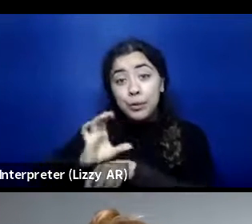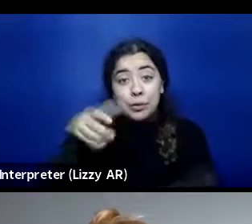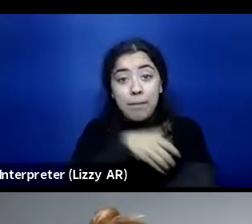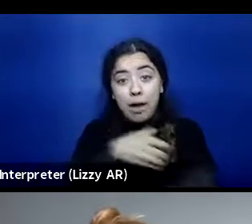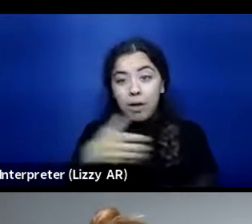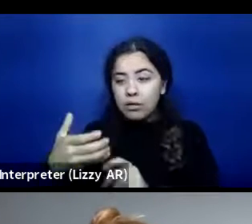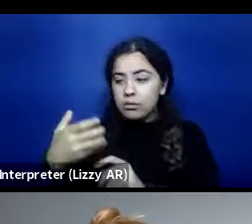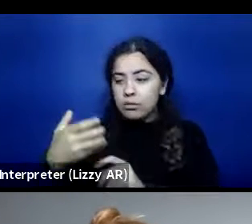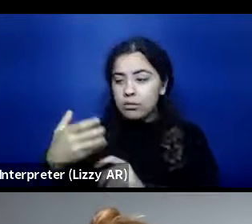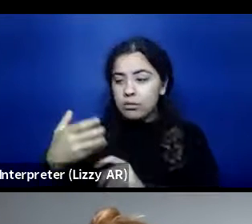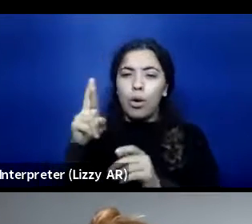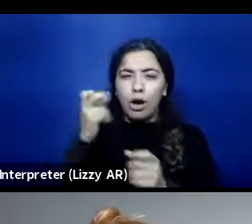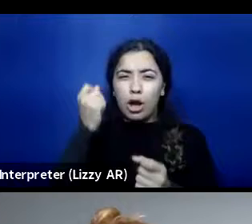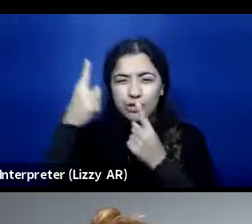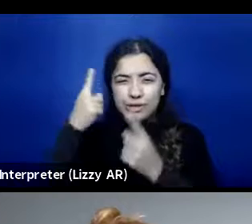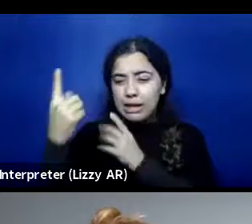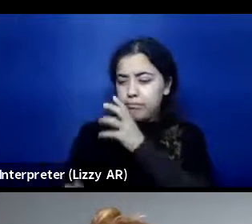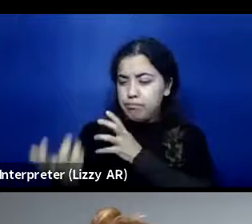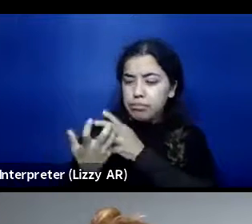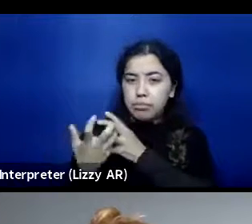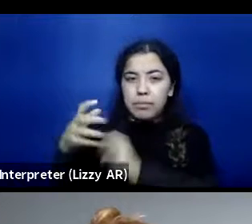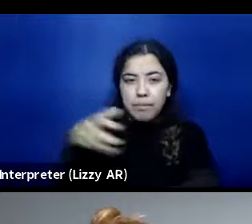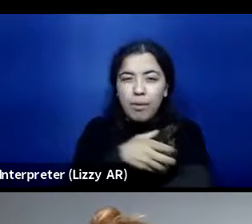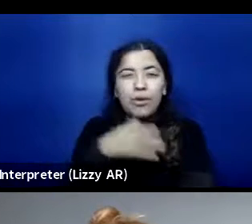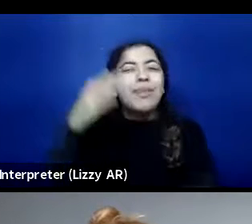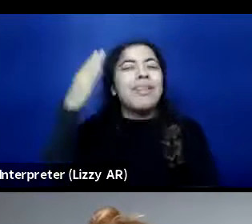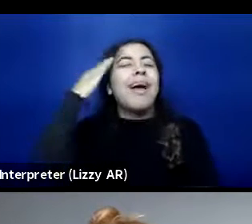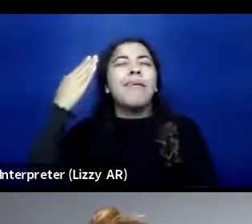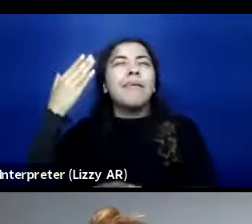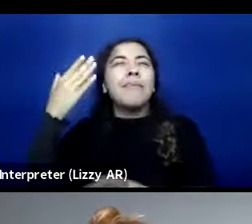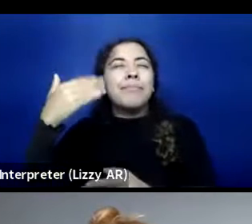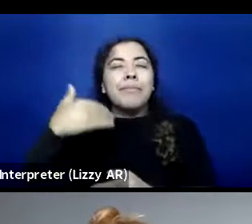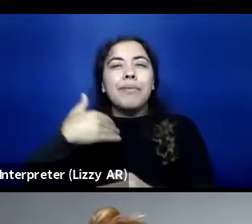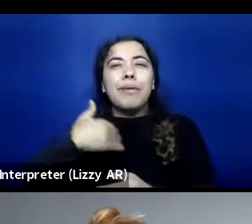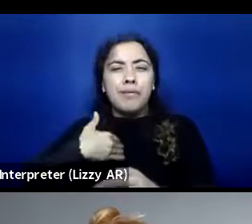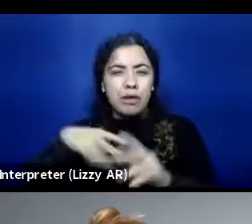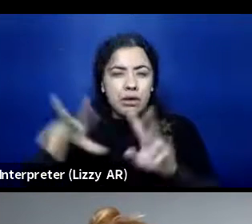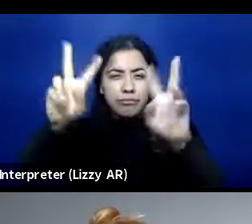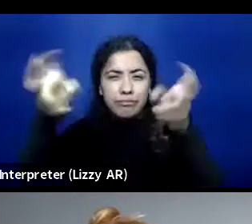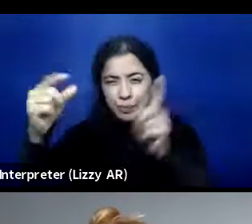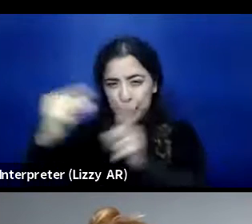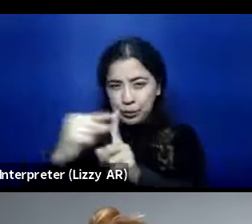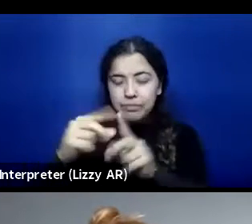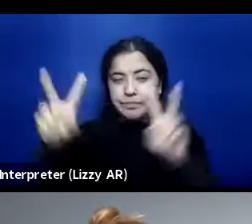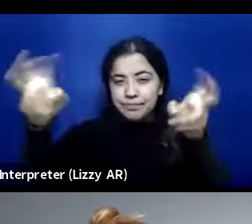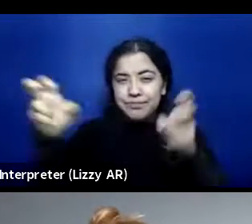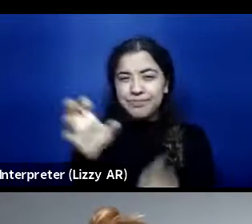There's a term that I know you know, called edge computing, where you've got people with their mobiles